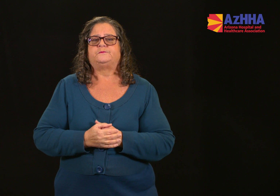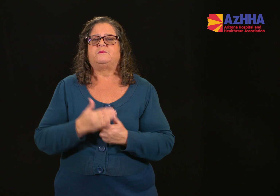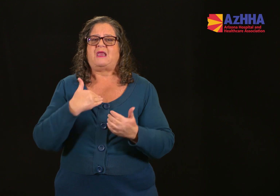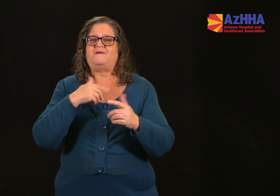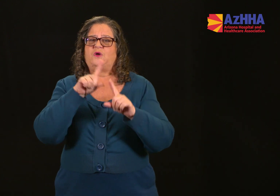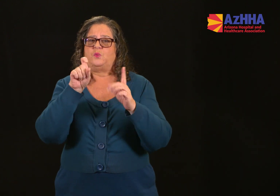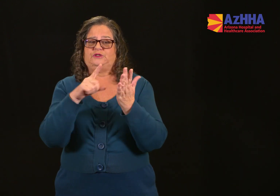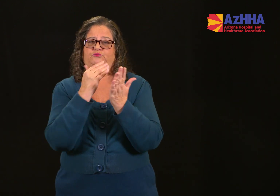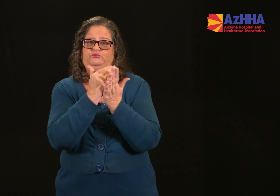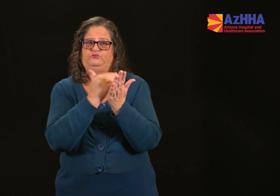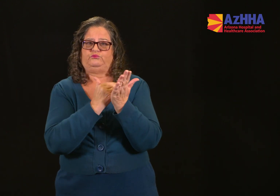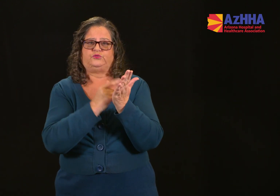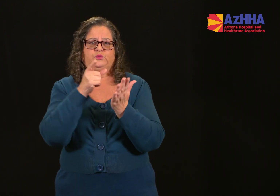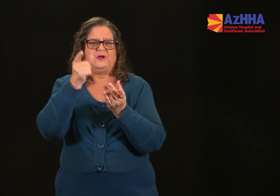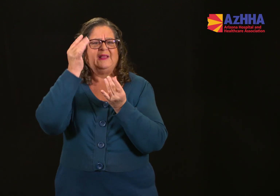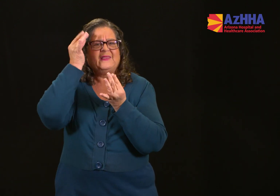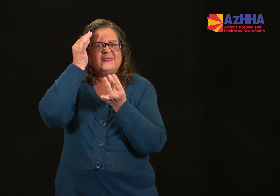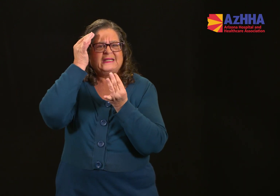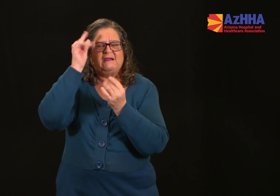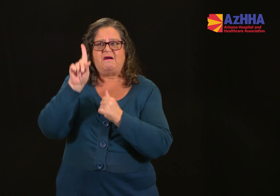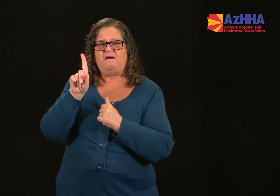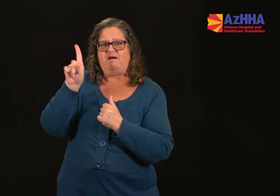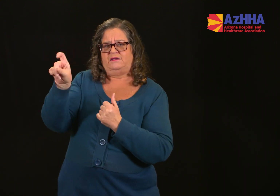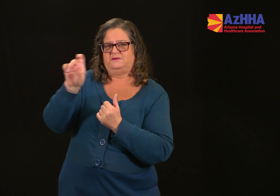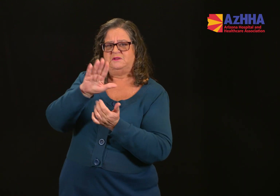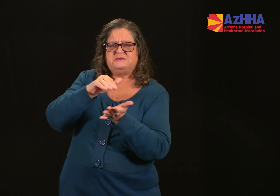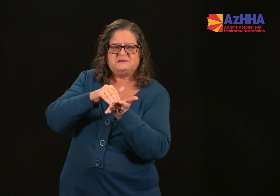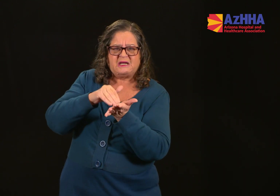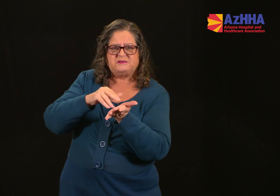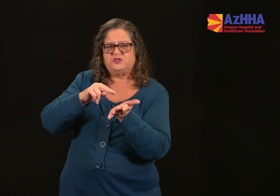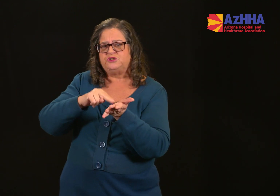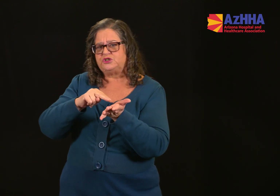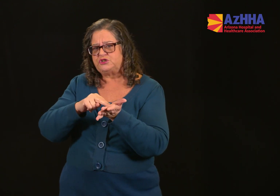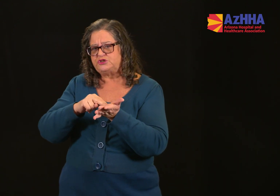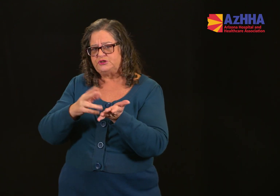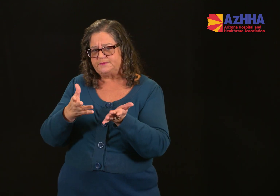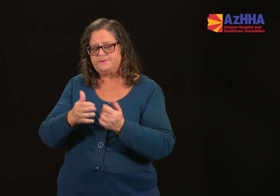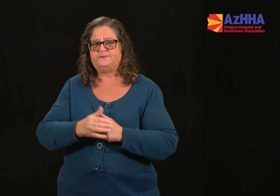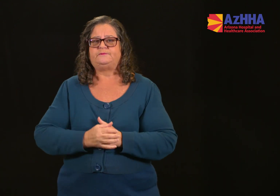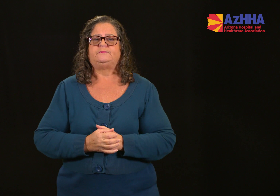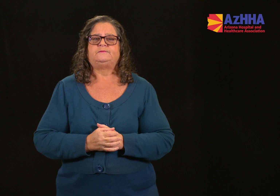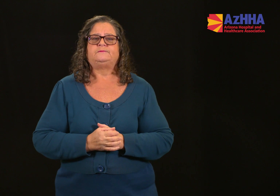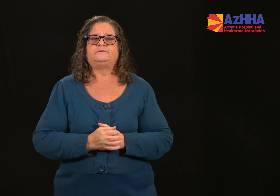Here are some questions to consider asking your healthcare provider.